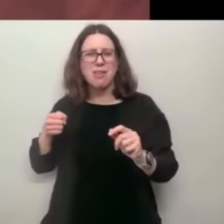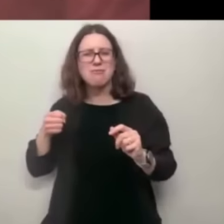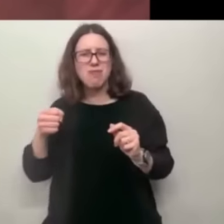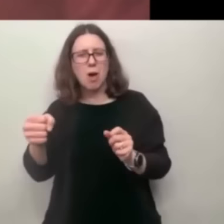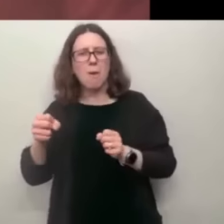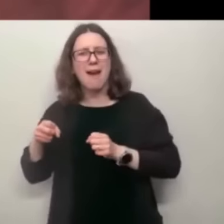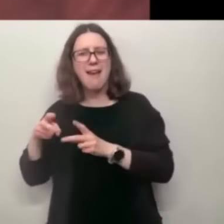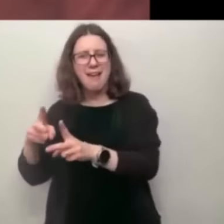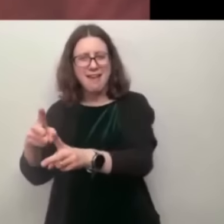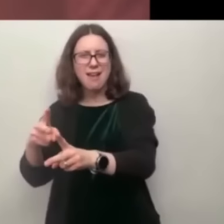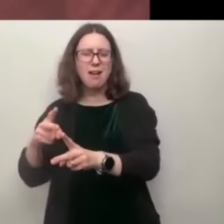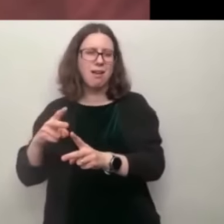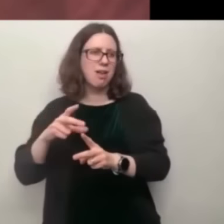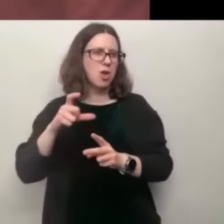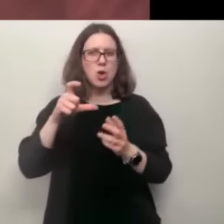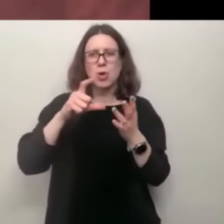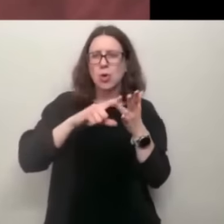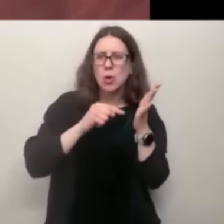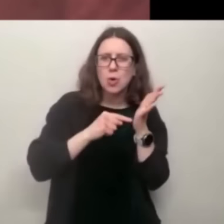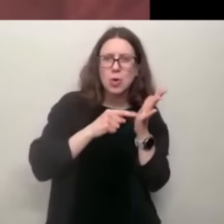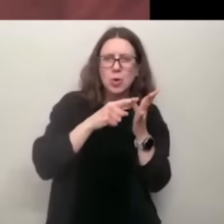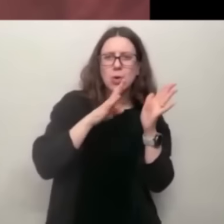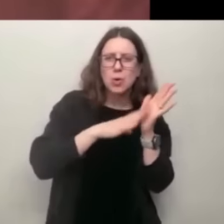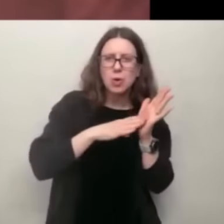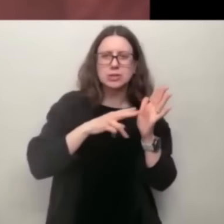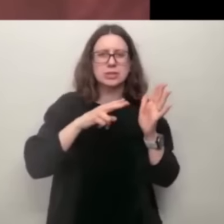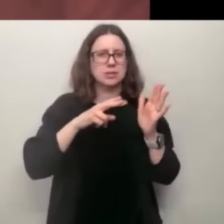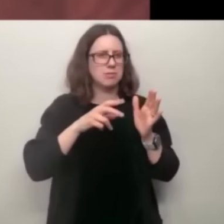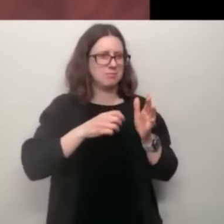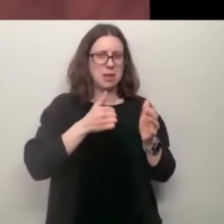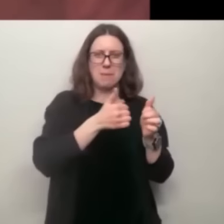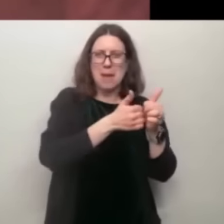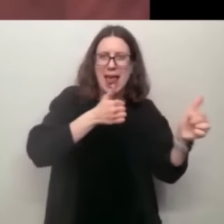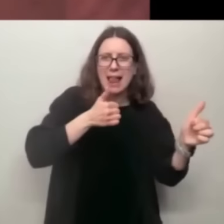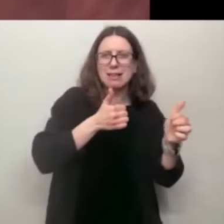the cotton mills, the growth of cities. We see coal give way to oil.